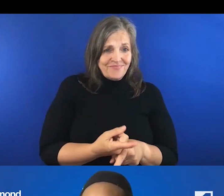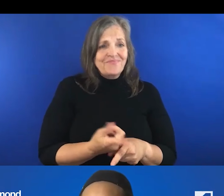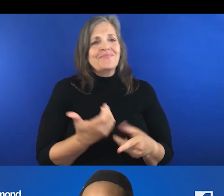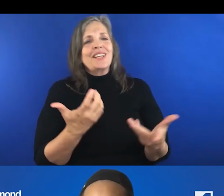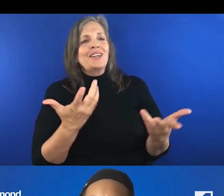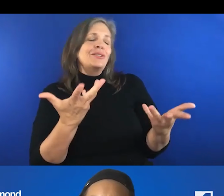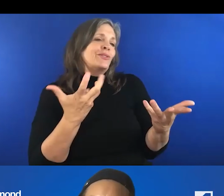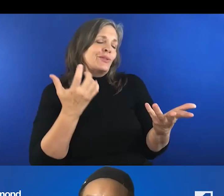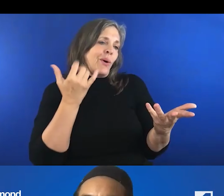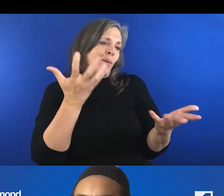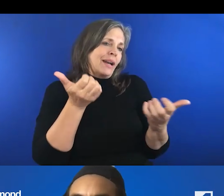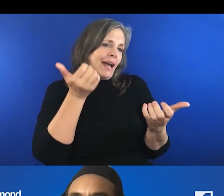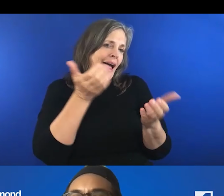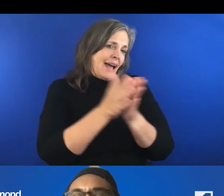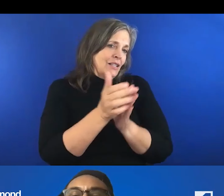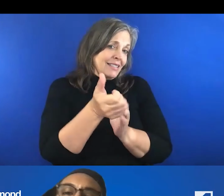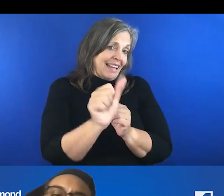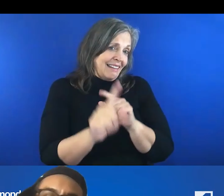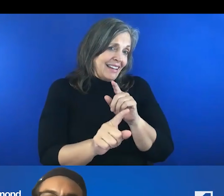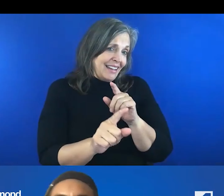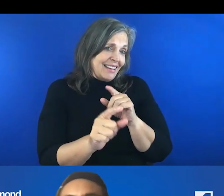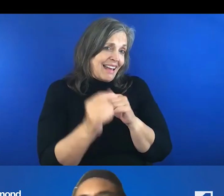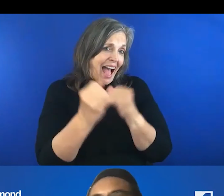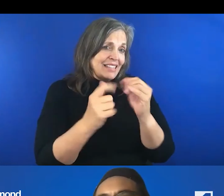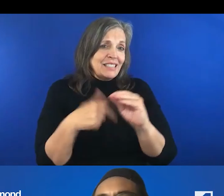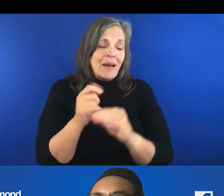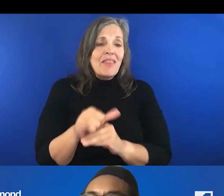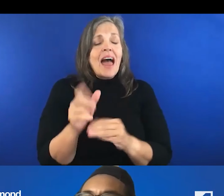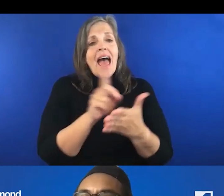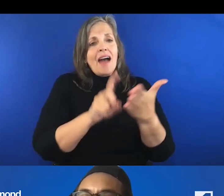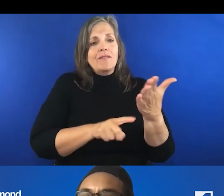if you have a any ideas from that and maybe from a design standpoint also like if there's